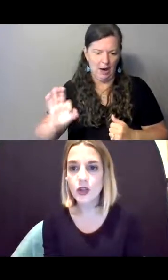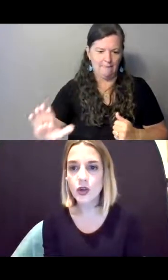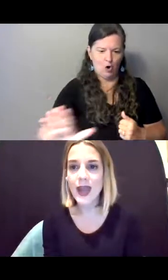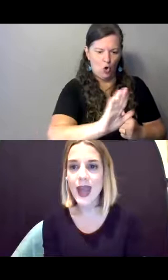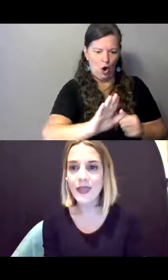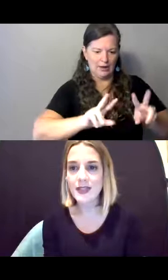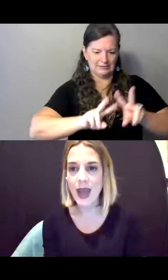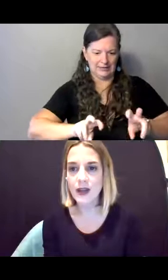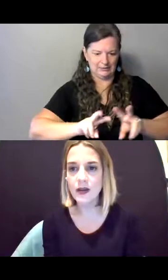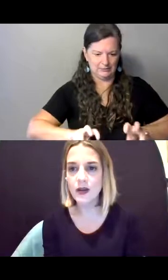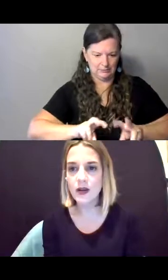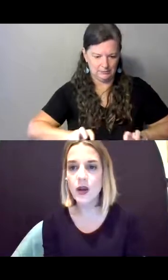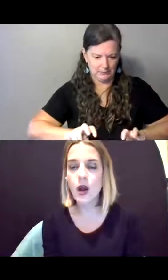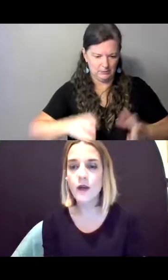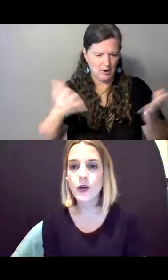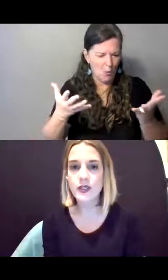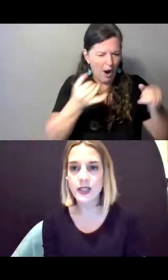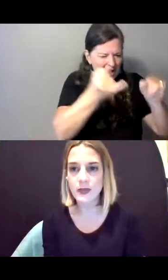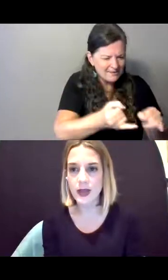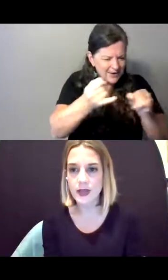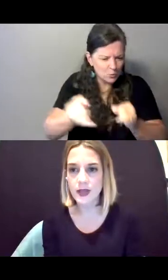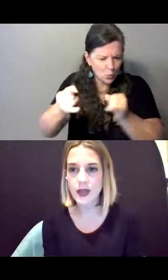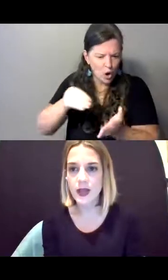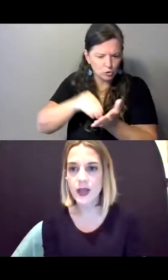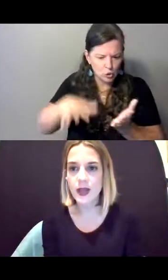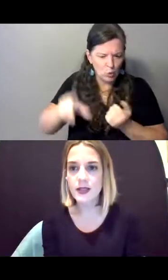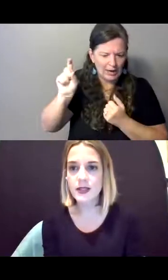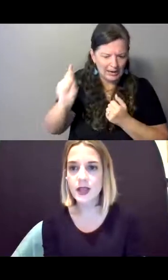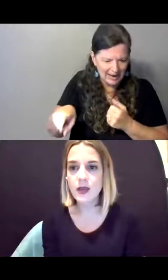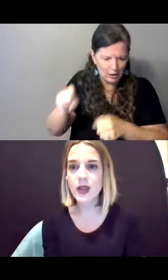look at the data of your assessment and see what